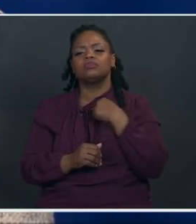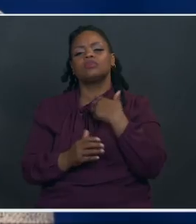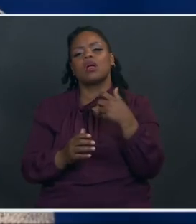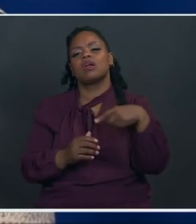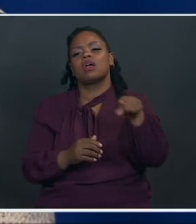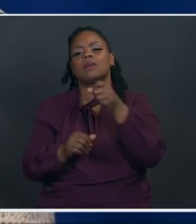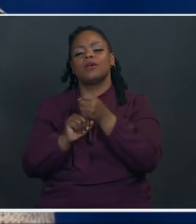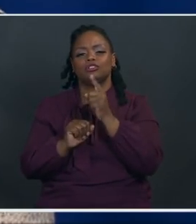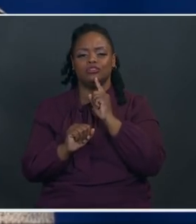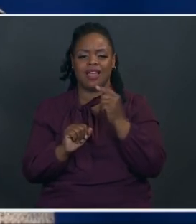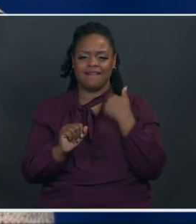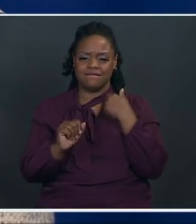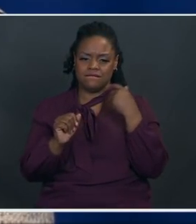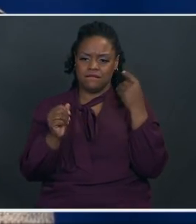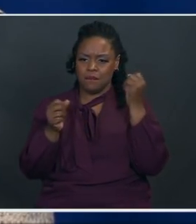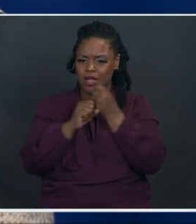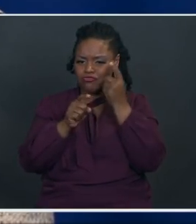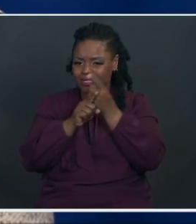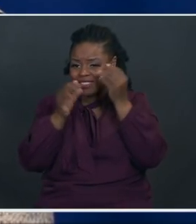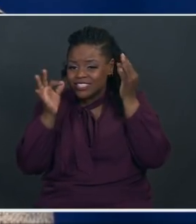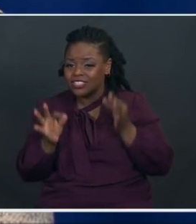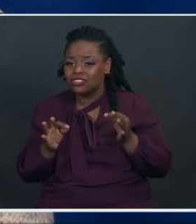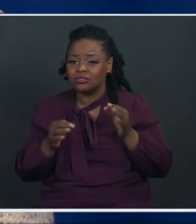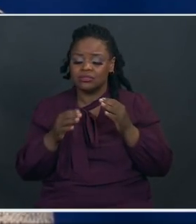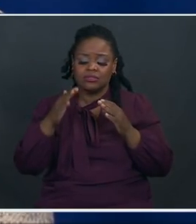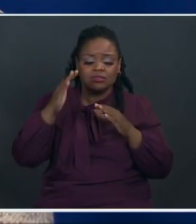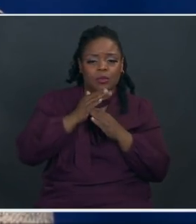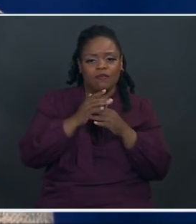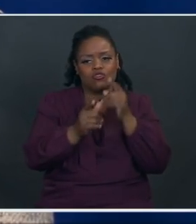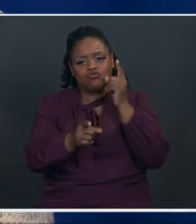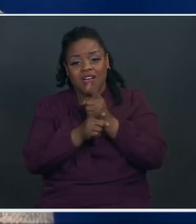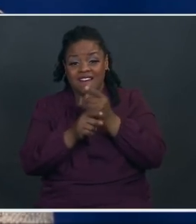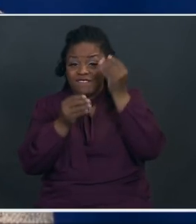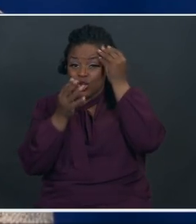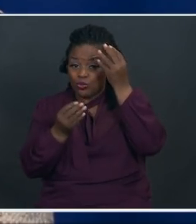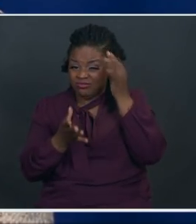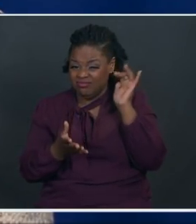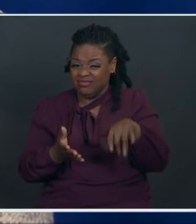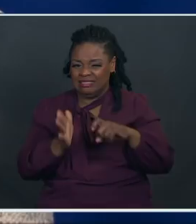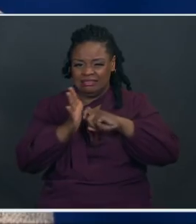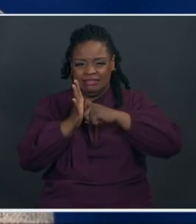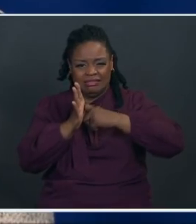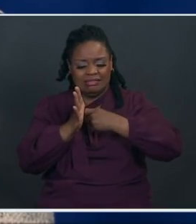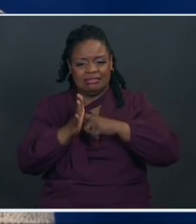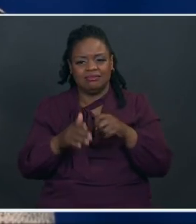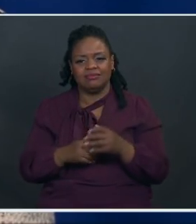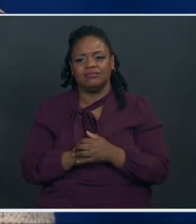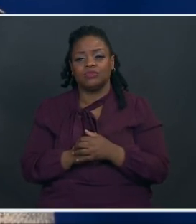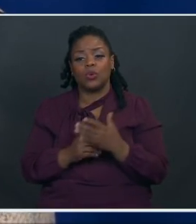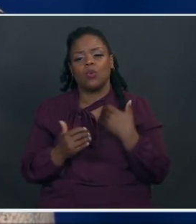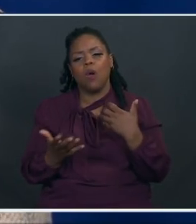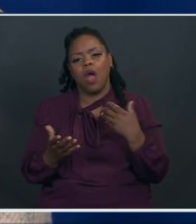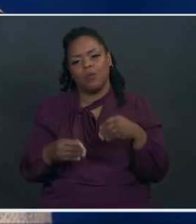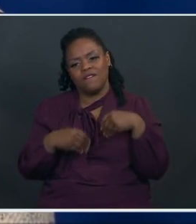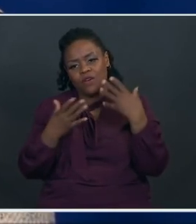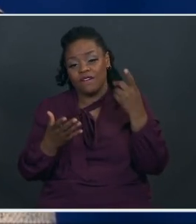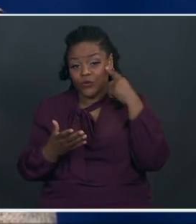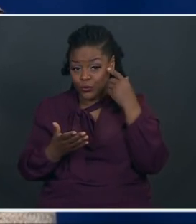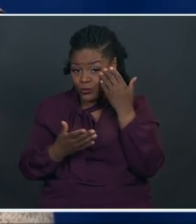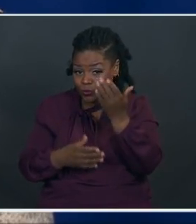And we're going to make sure that the information comes to them in places and in ways that are most likely to reach them. It's critical that public education